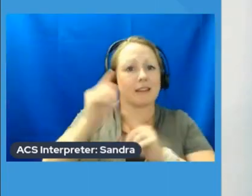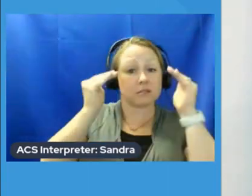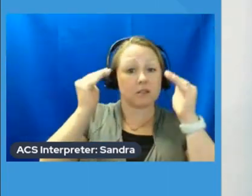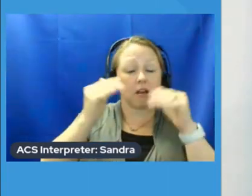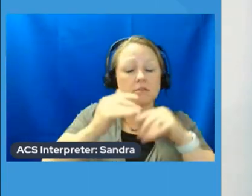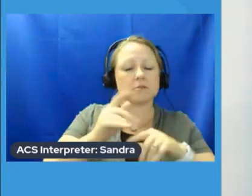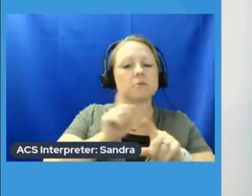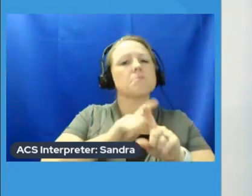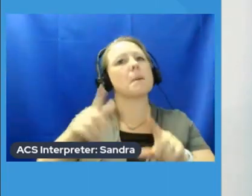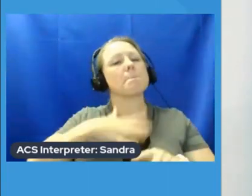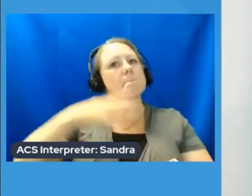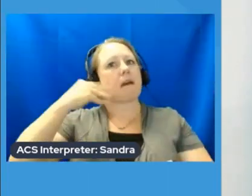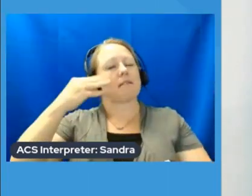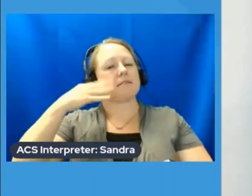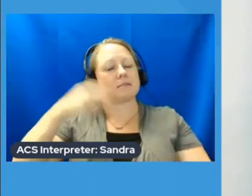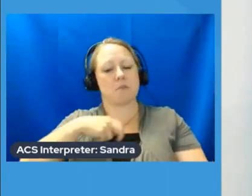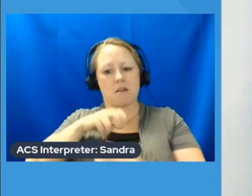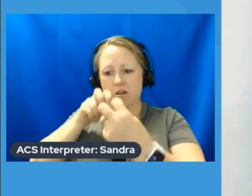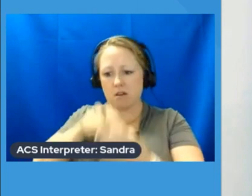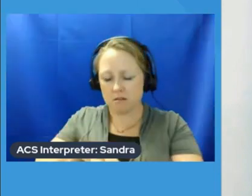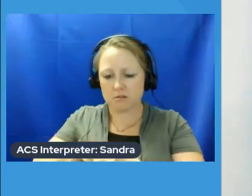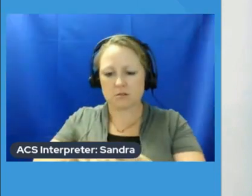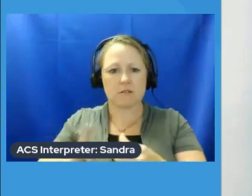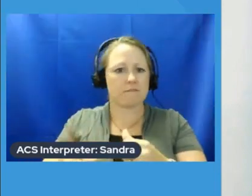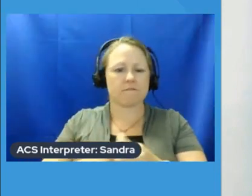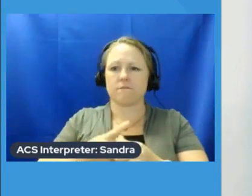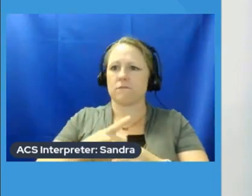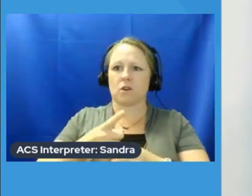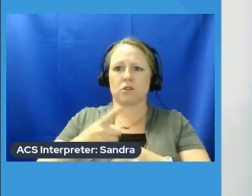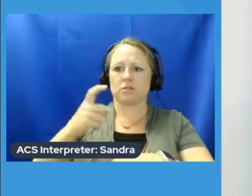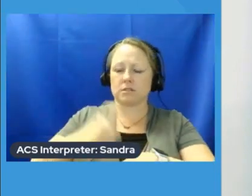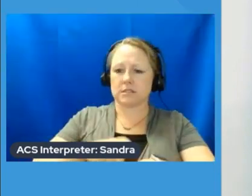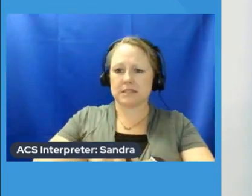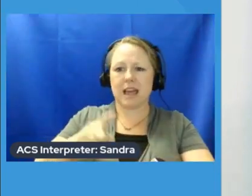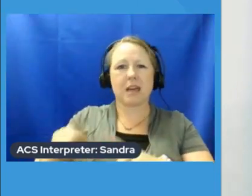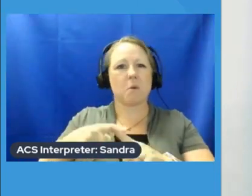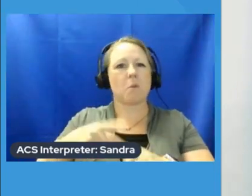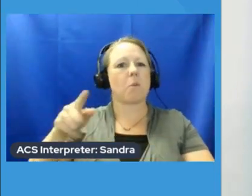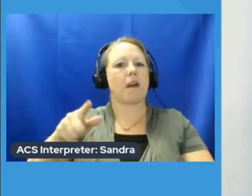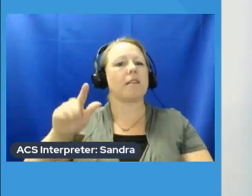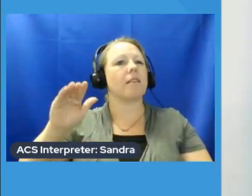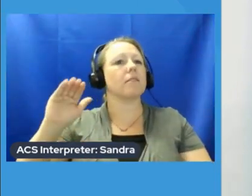when the childcare center said, "Can he stay home." When the rest of the kids went on a field trip.